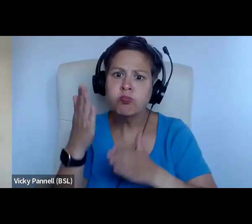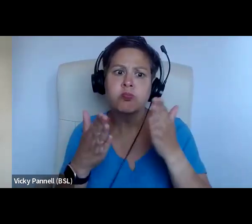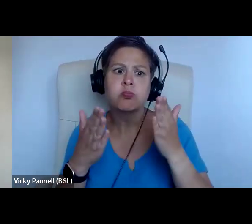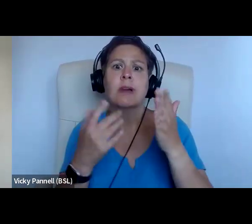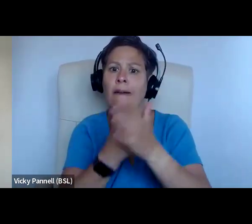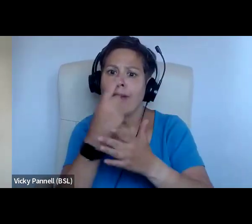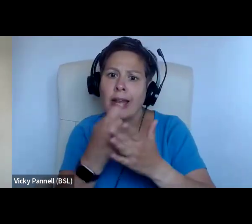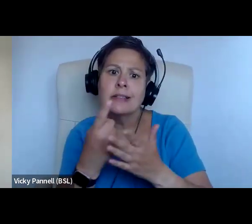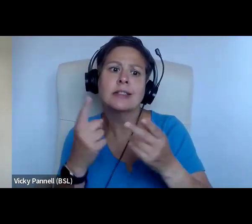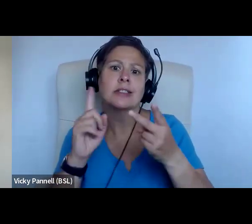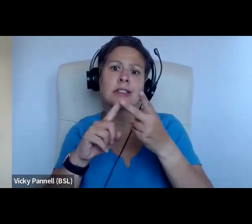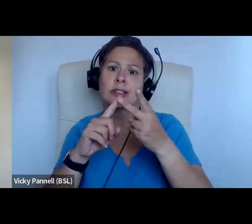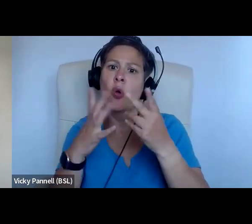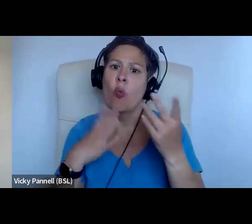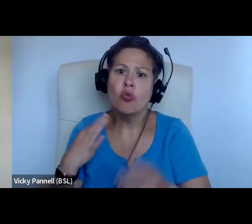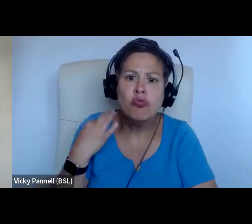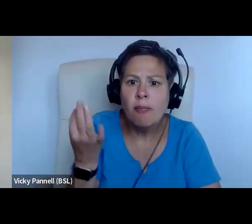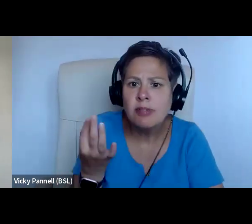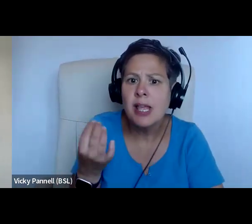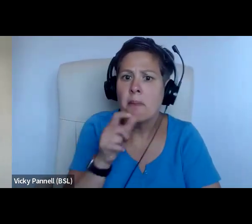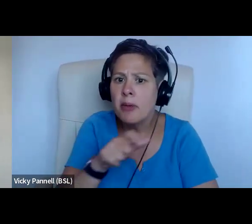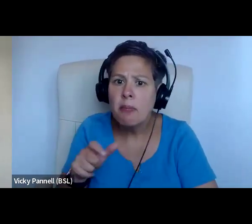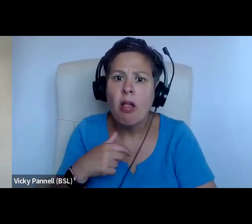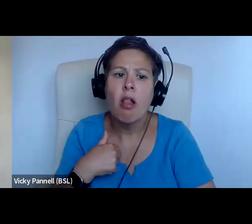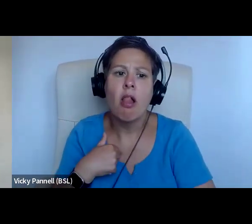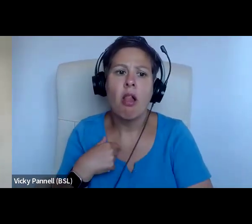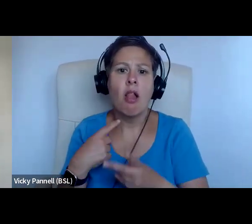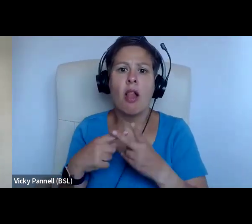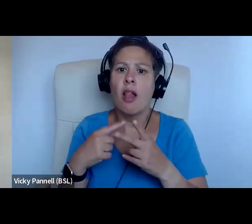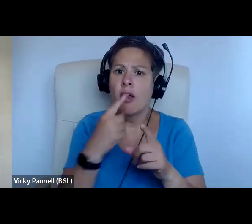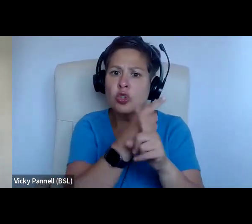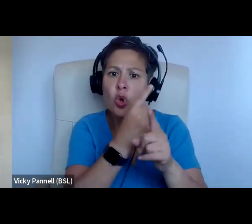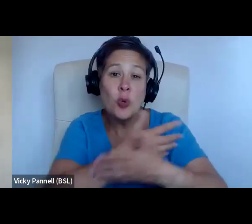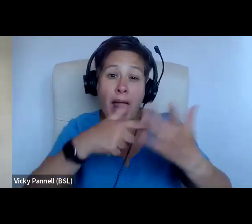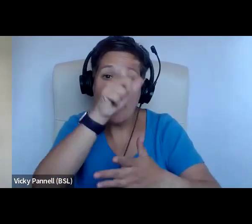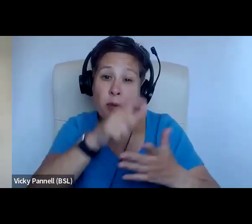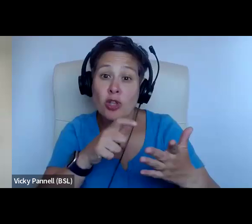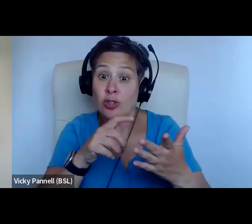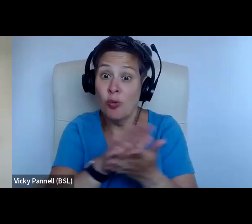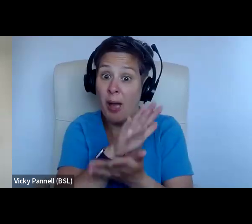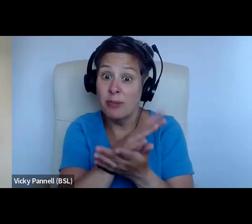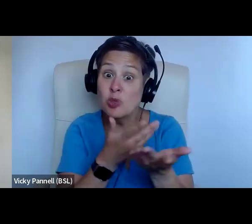way to get into policy work. And what I really like is that it's not one of those spaces